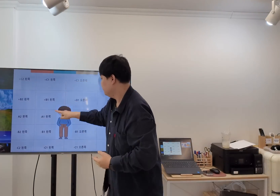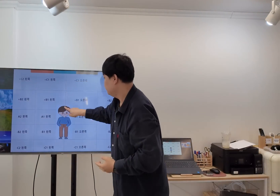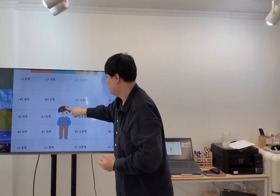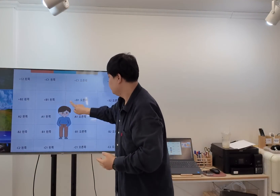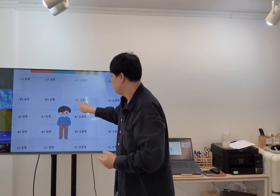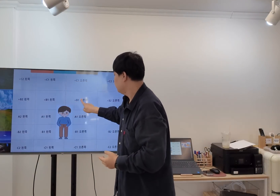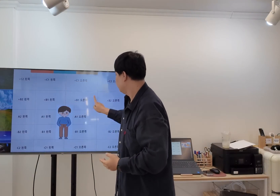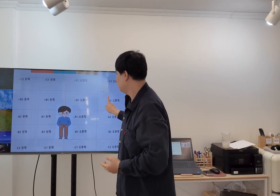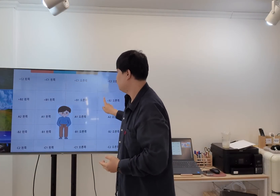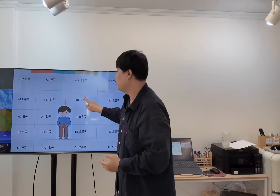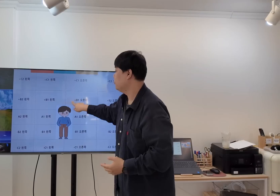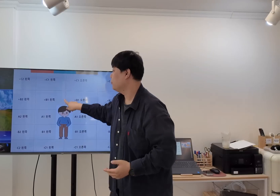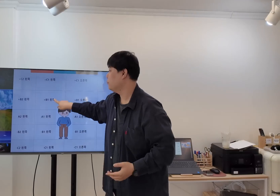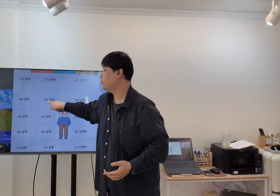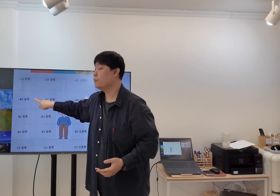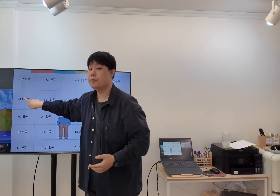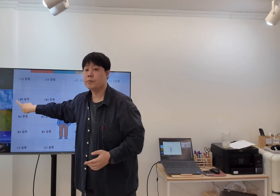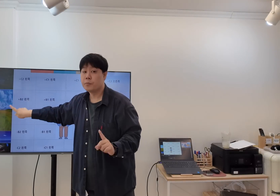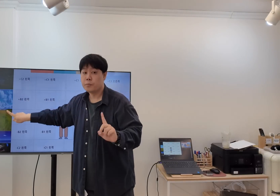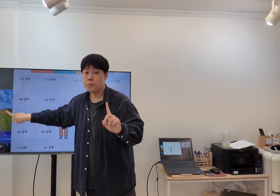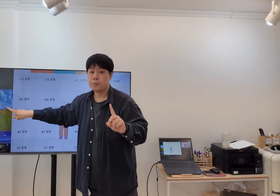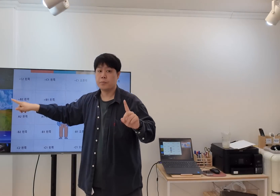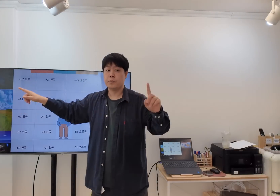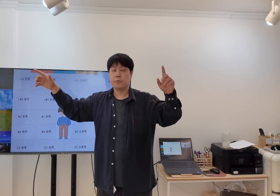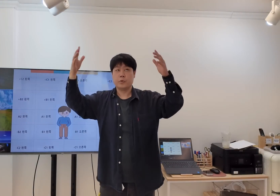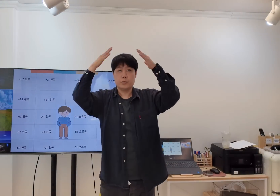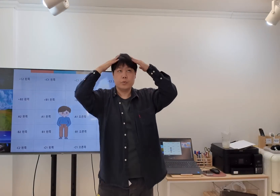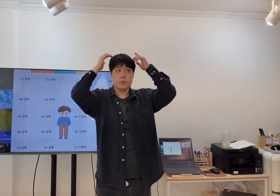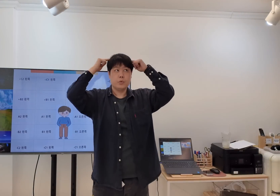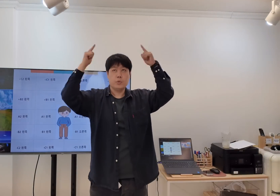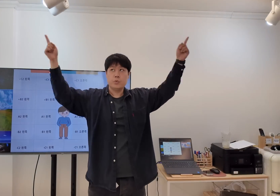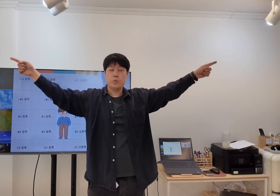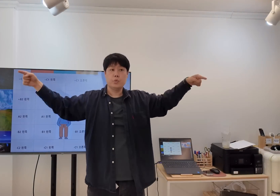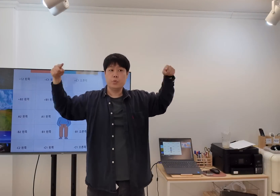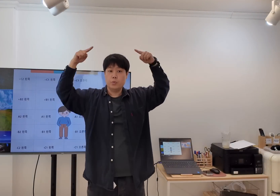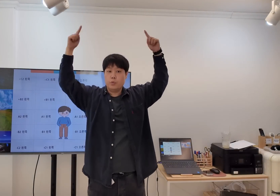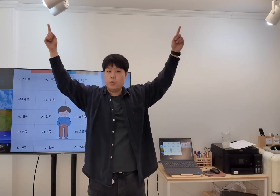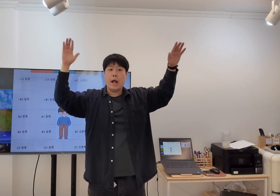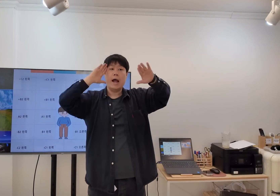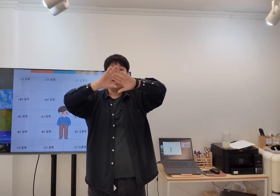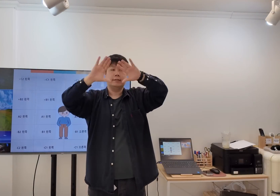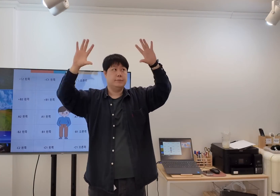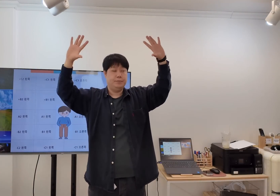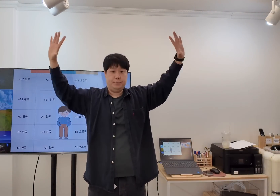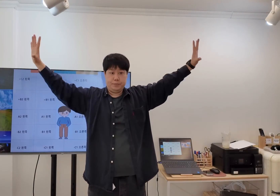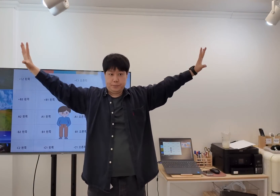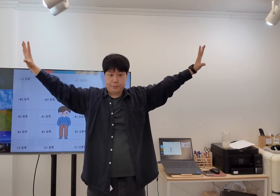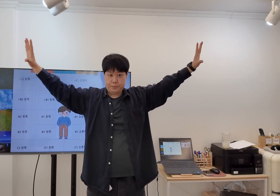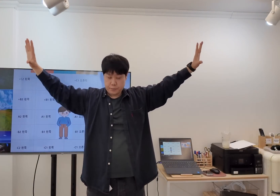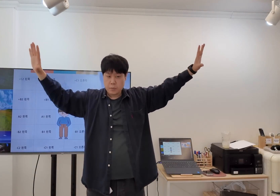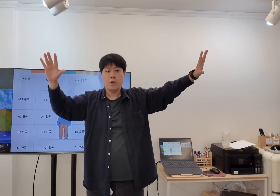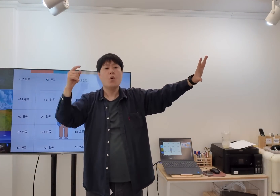There is space on both sides of the head. It is the sky.